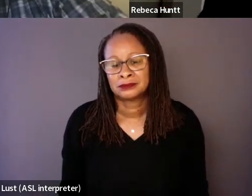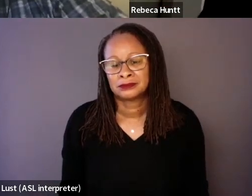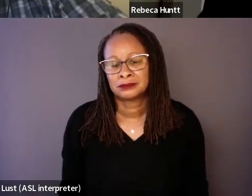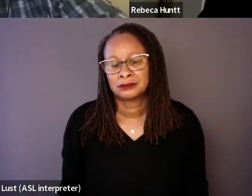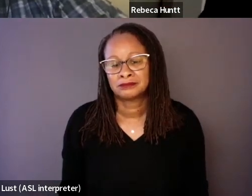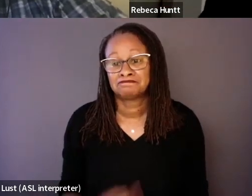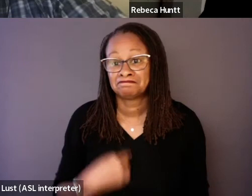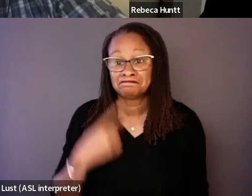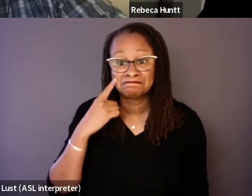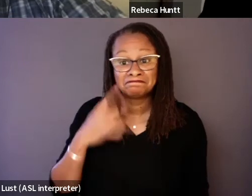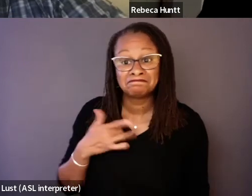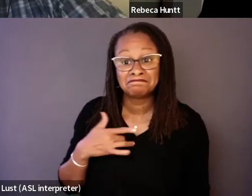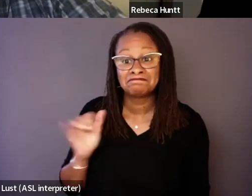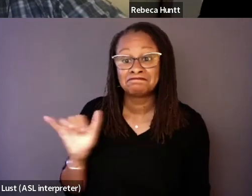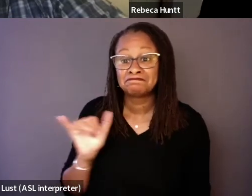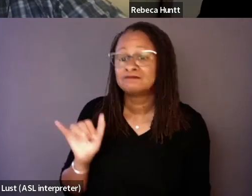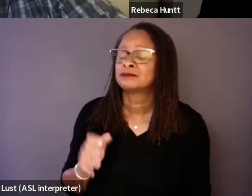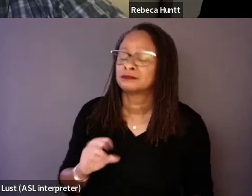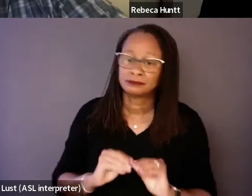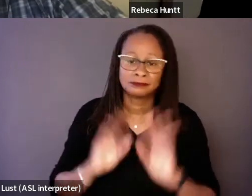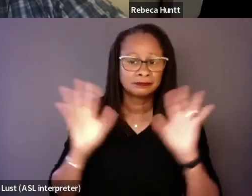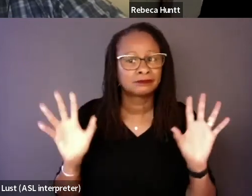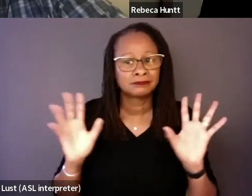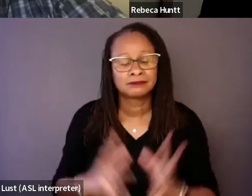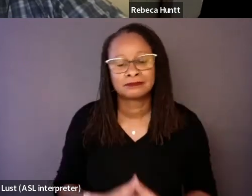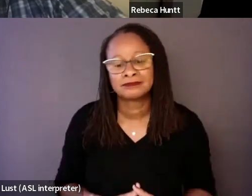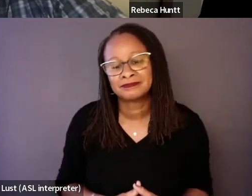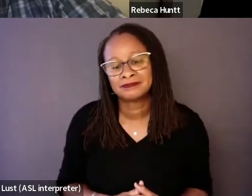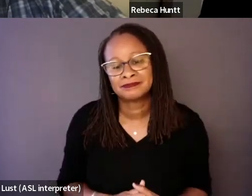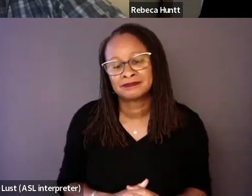I think that, yeah, it was definitely challenging.